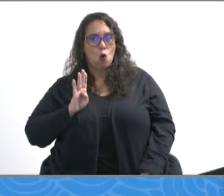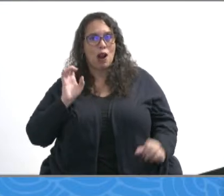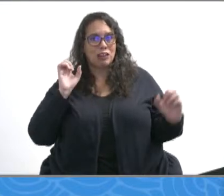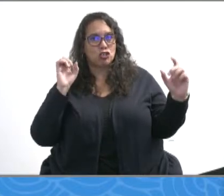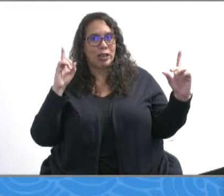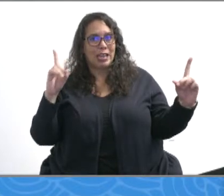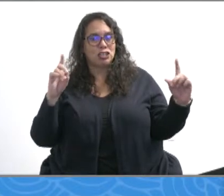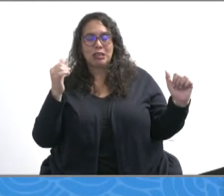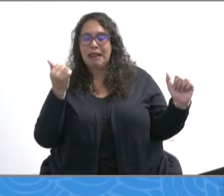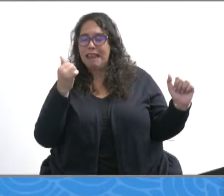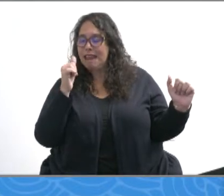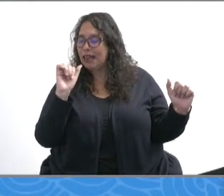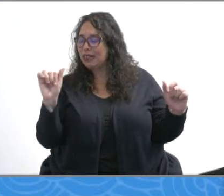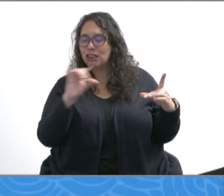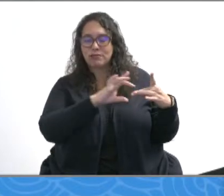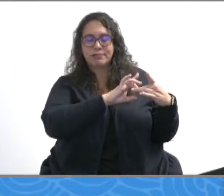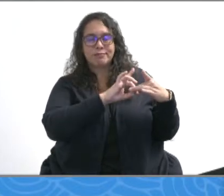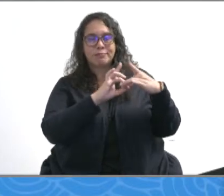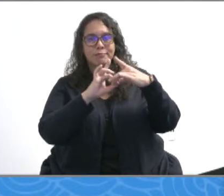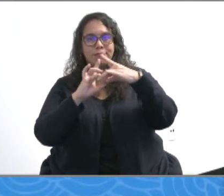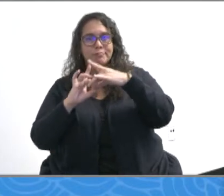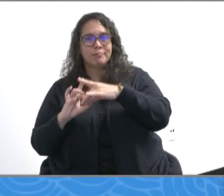in funded programs such as Title I schools.